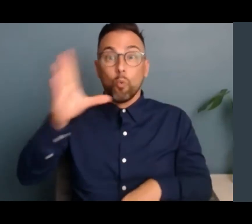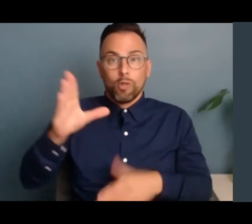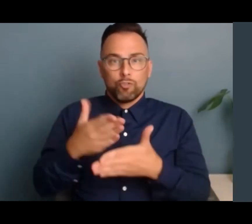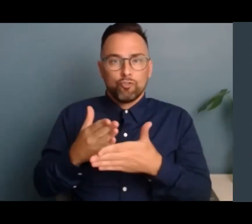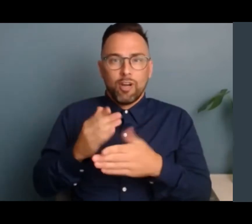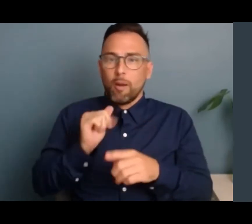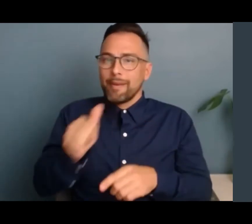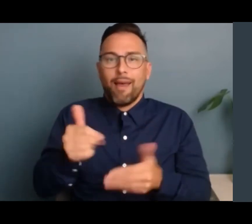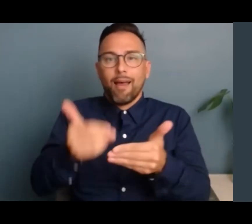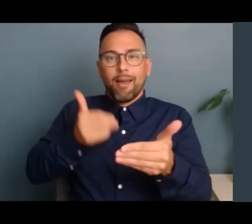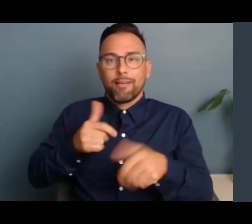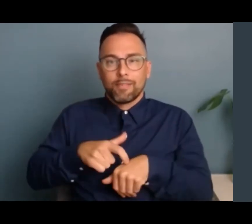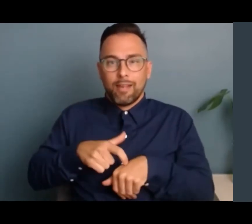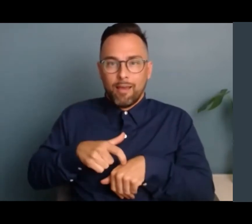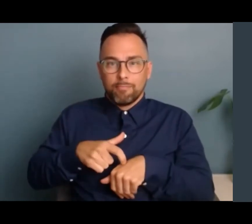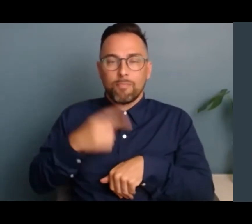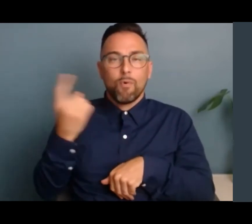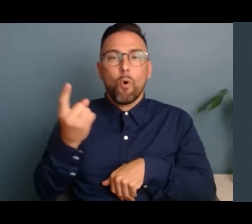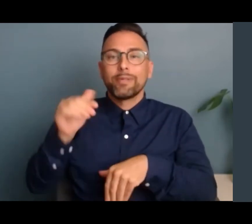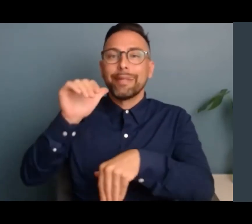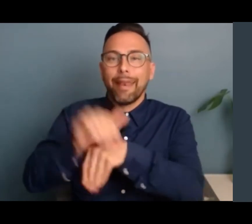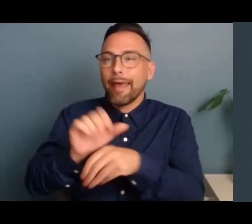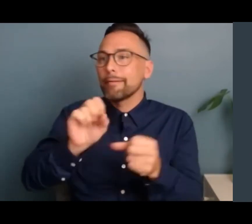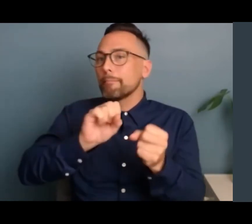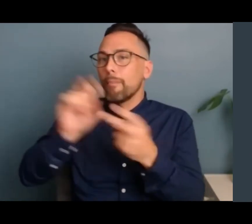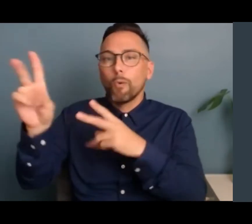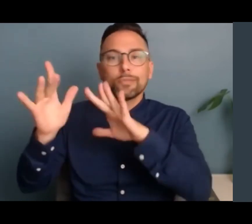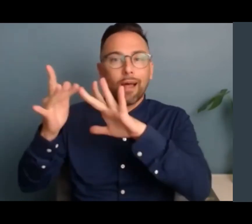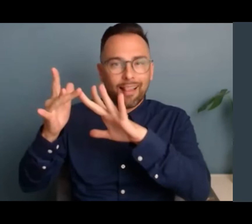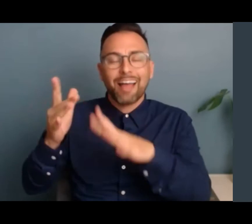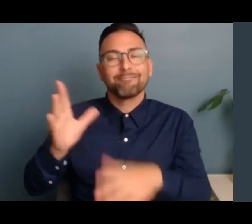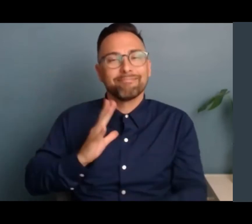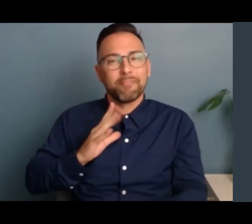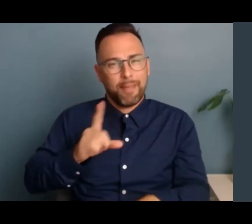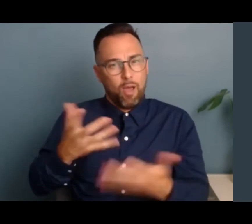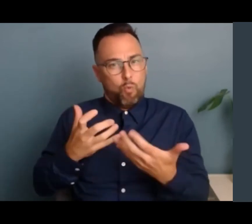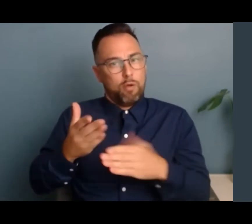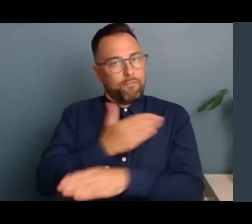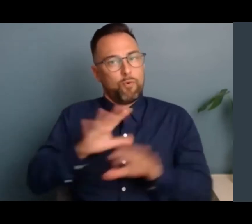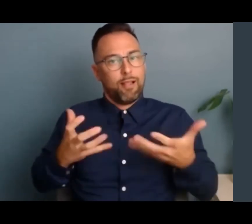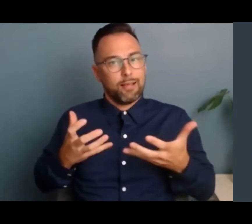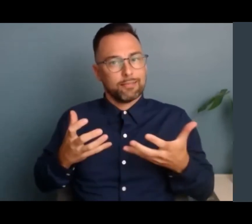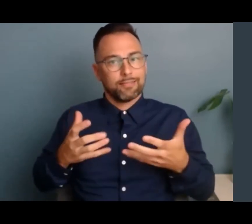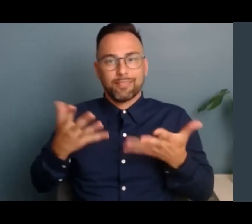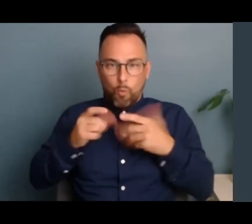because the instructors do share the slides or materials, but not ahead of time. And a majority of the time they're online students.